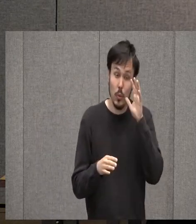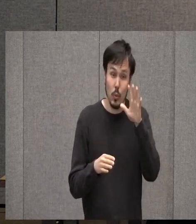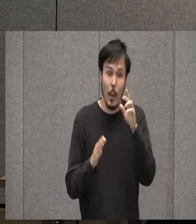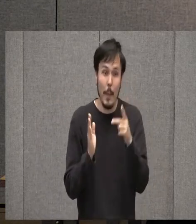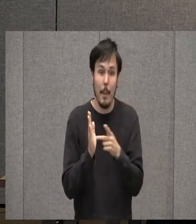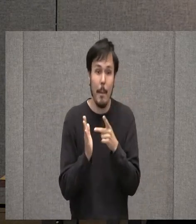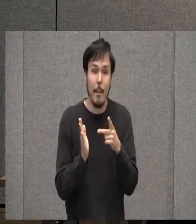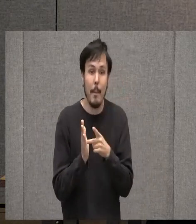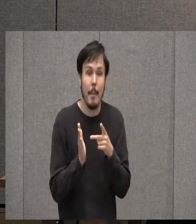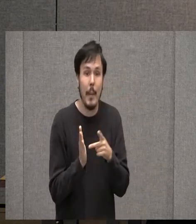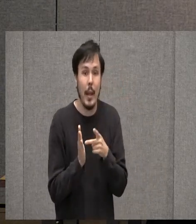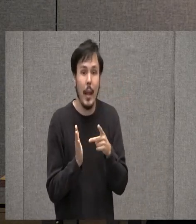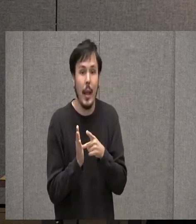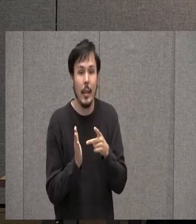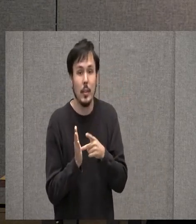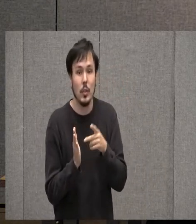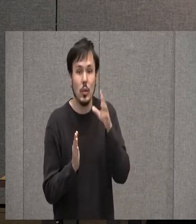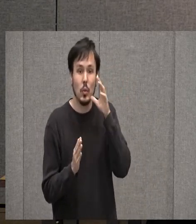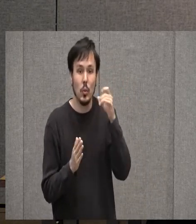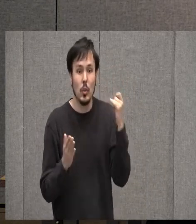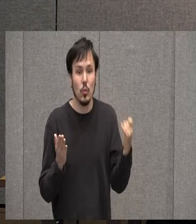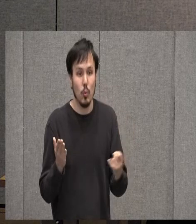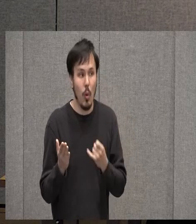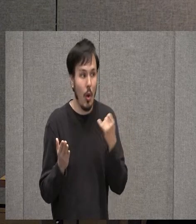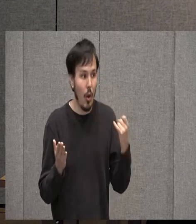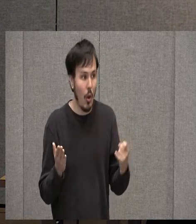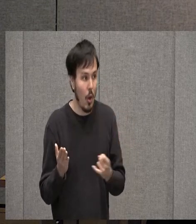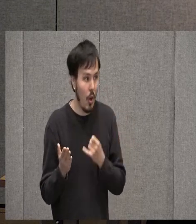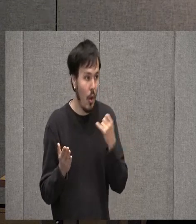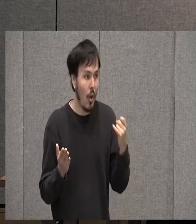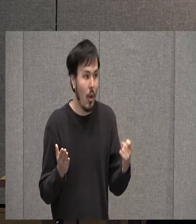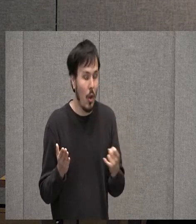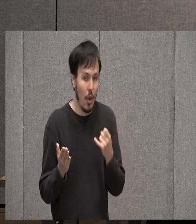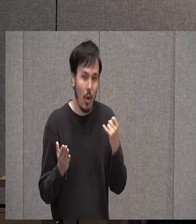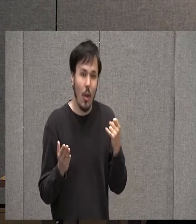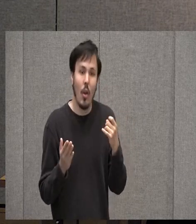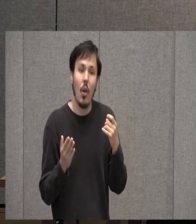and you're just gonna draw around the shadow.